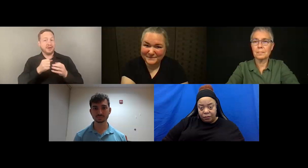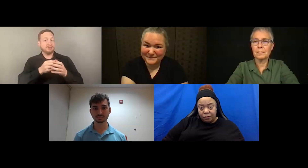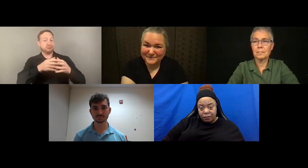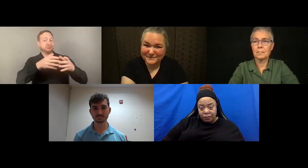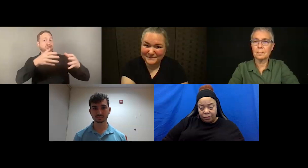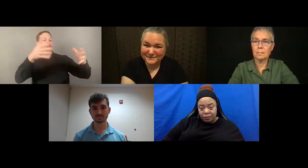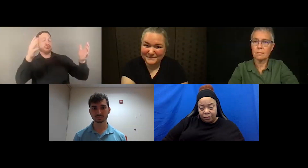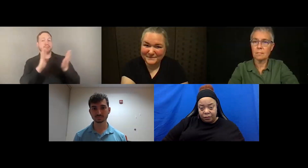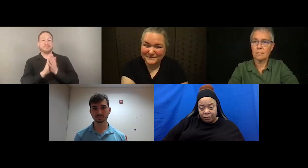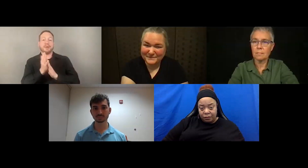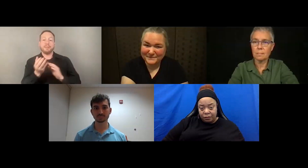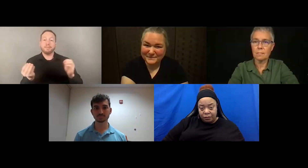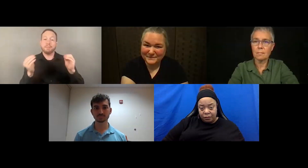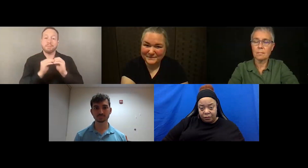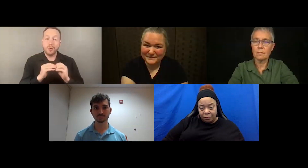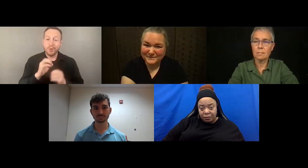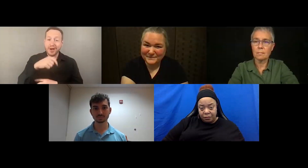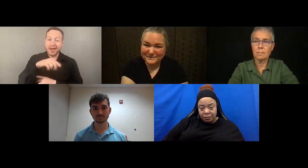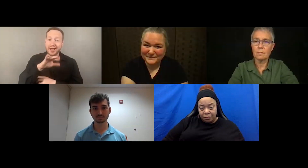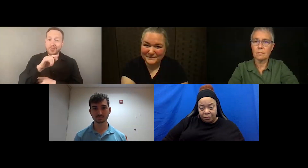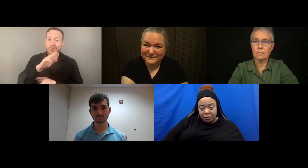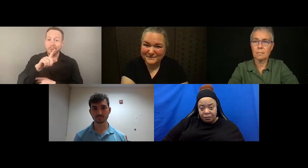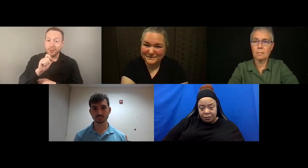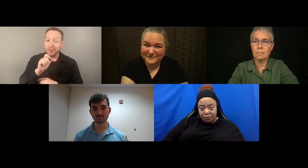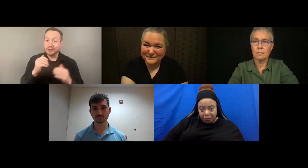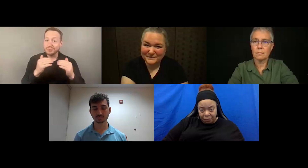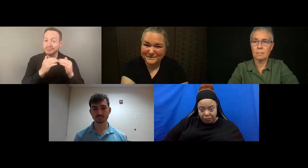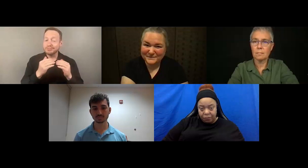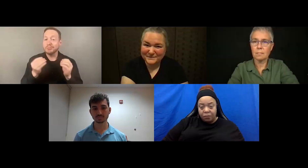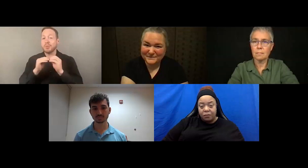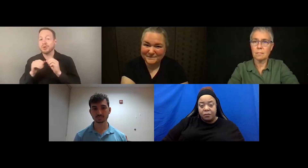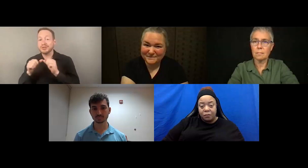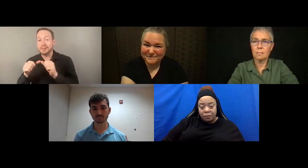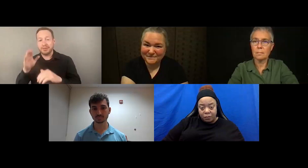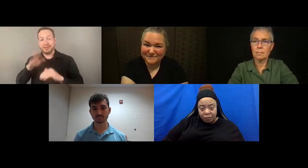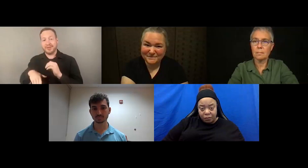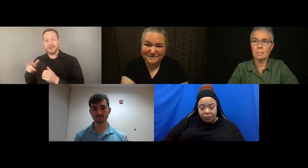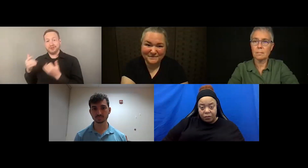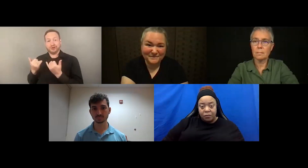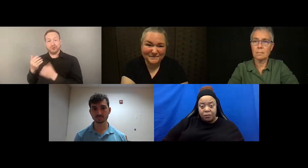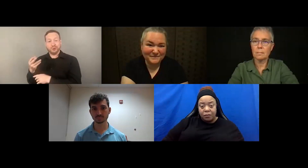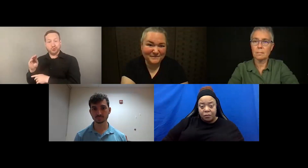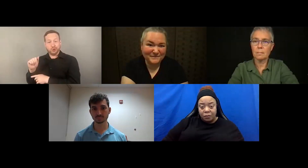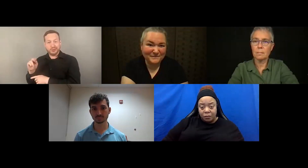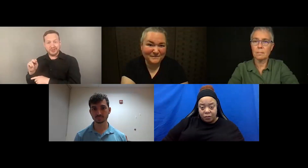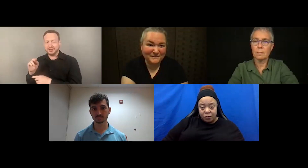AI becoming more and more prevalent? Is it going to be able to instill this equity